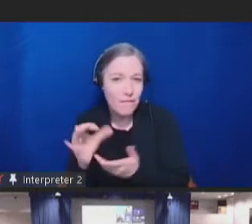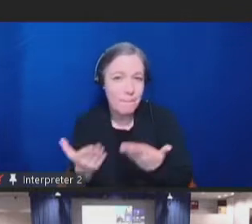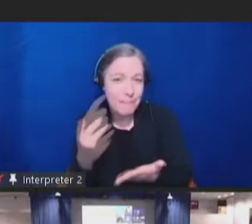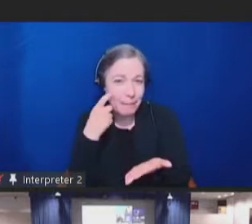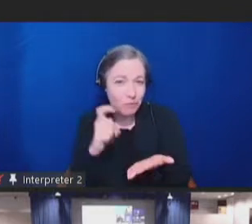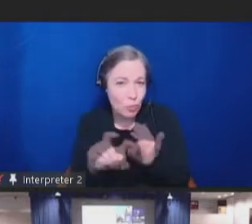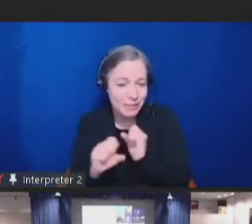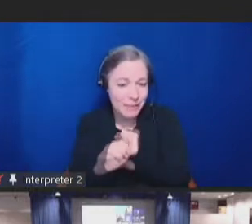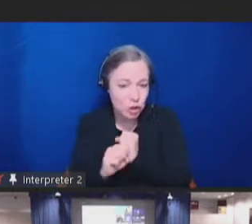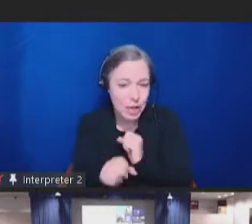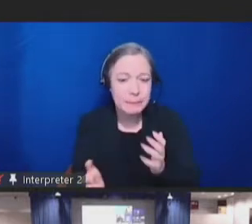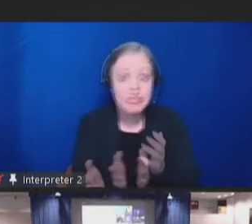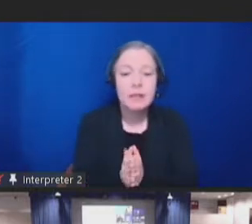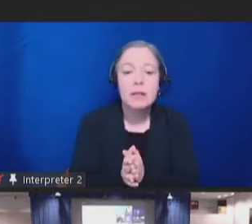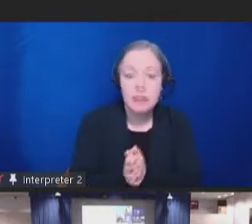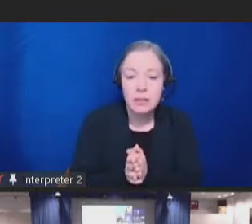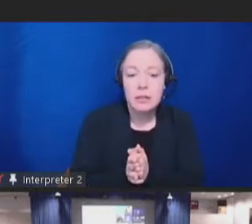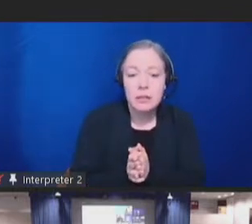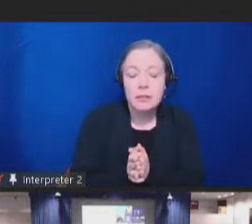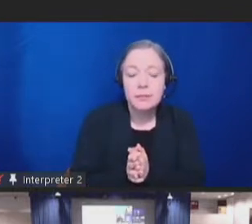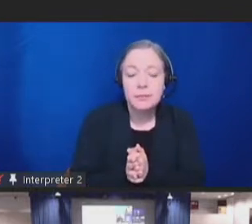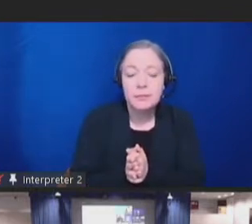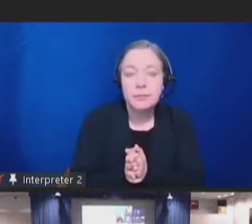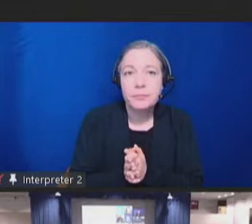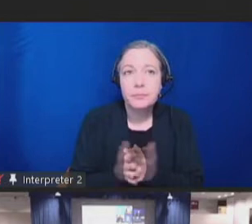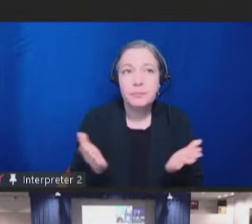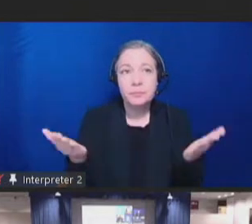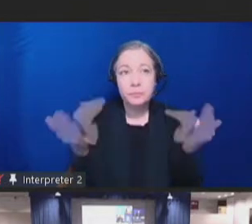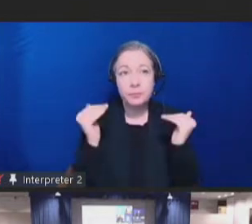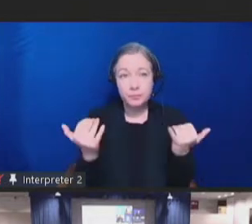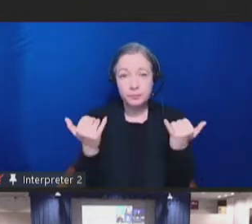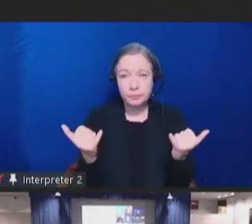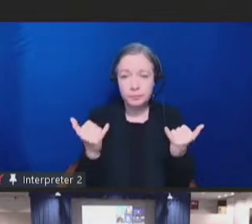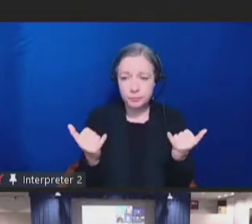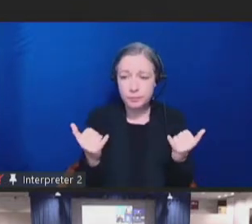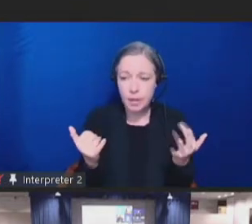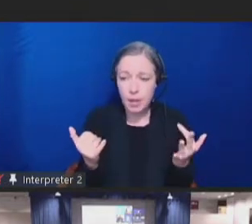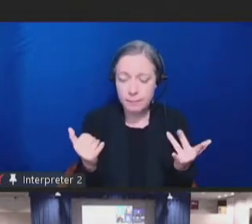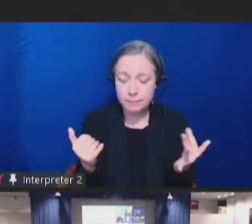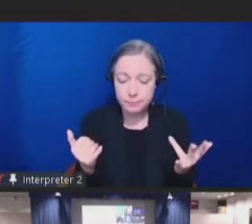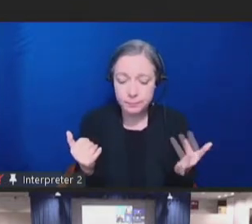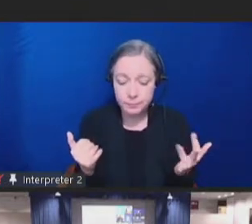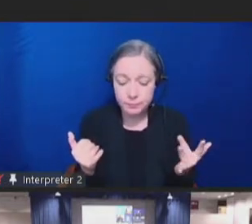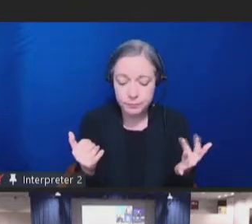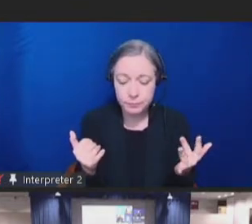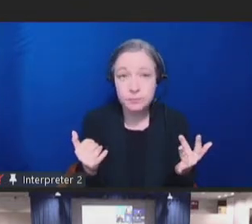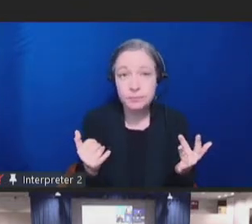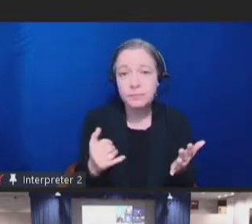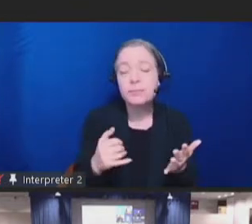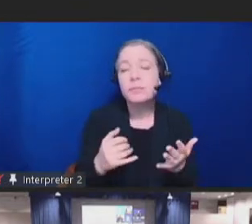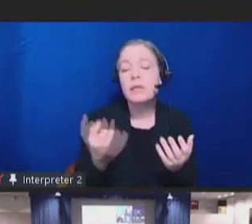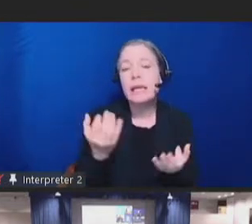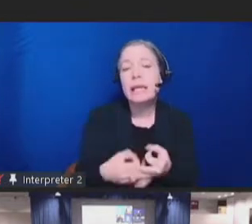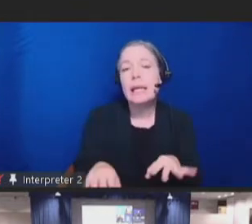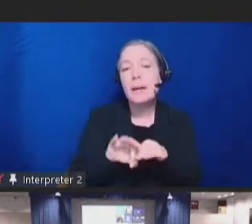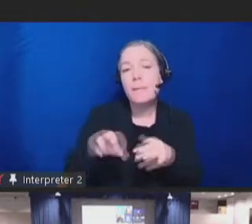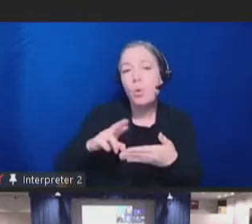So, some key findings that led us to sort of the strategic approach to our trusted messenger work.